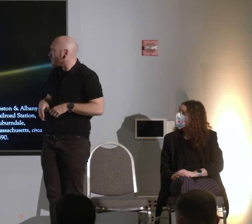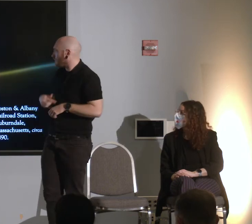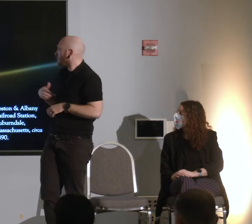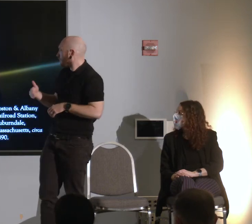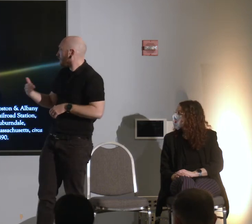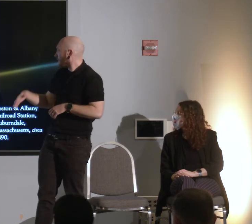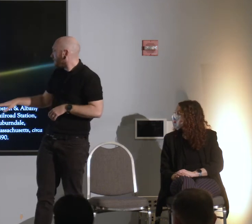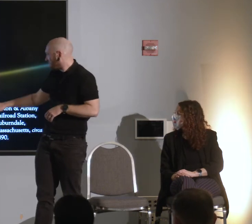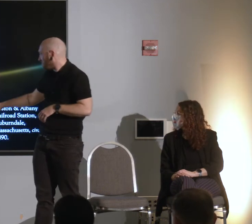There we go.